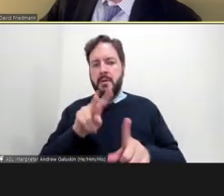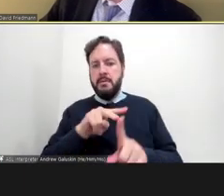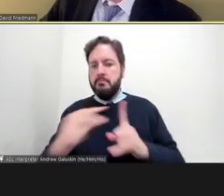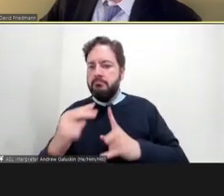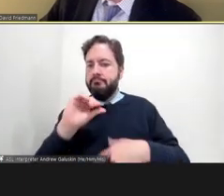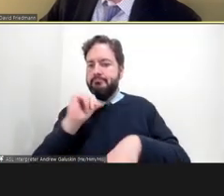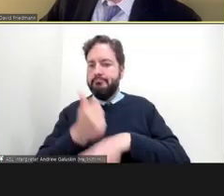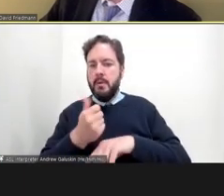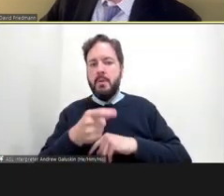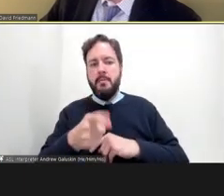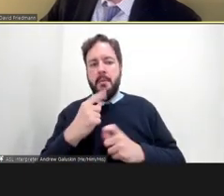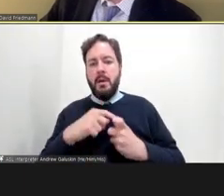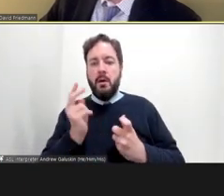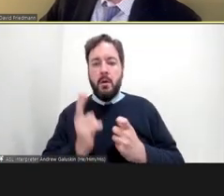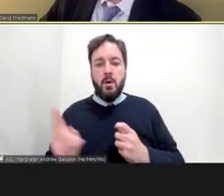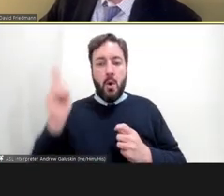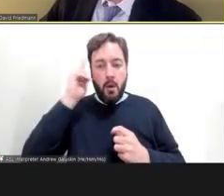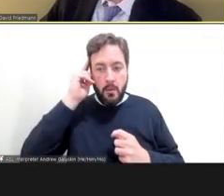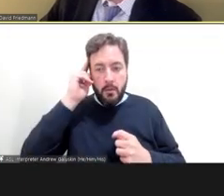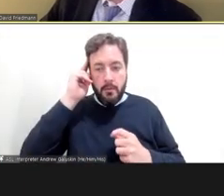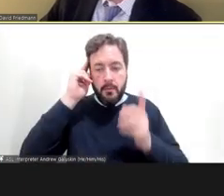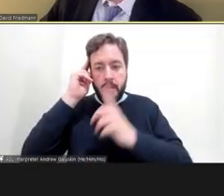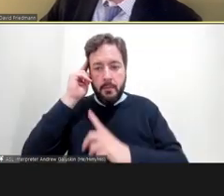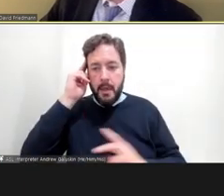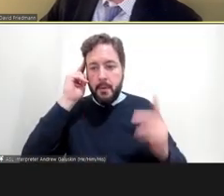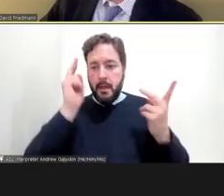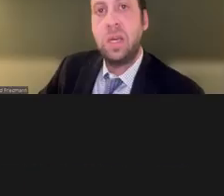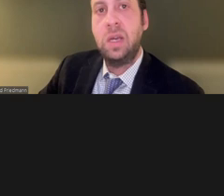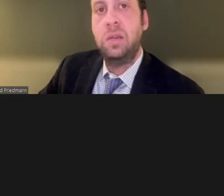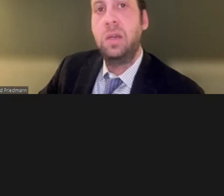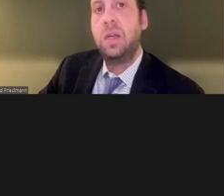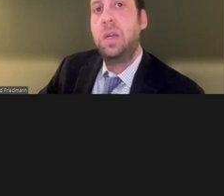Maybe getting a cochlear implant on one side, and gene therapy for the other side.